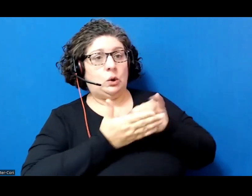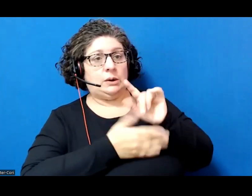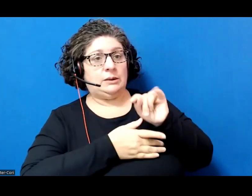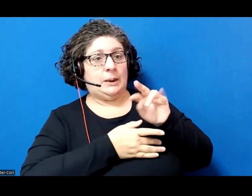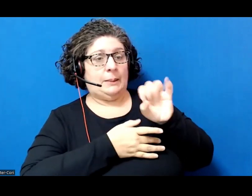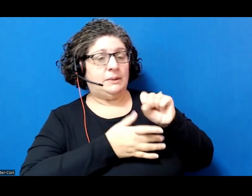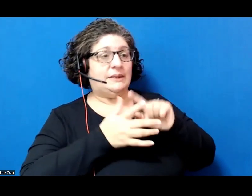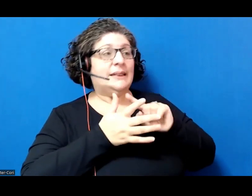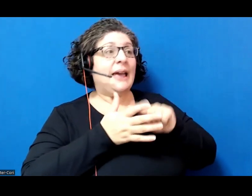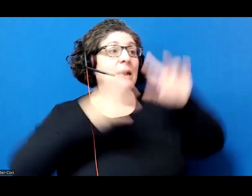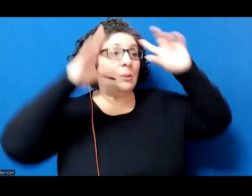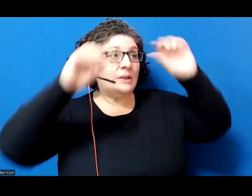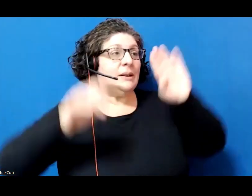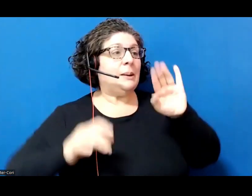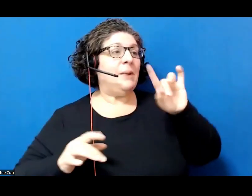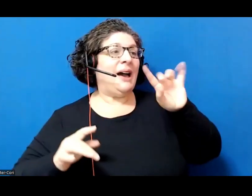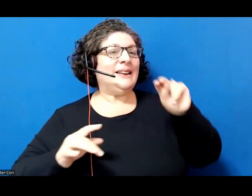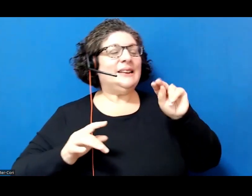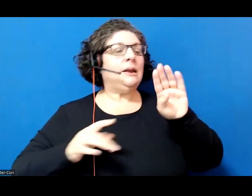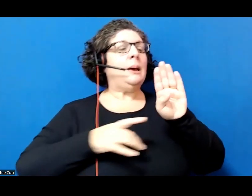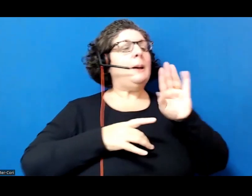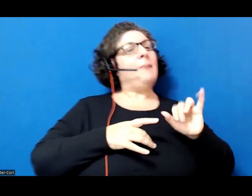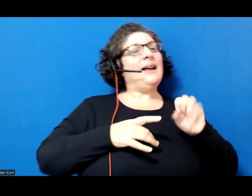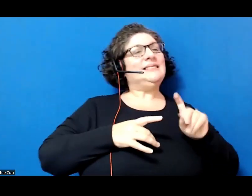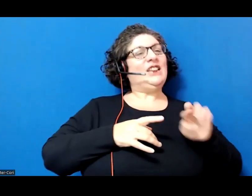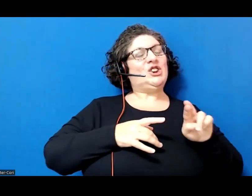Calling President Biden a bystander in this whole debate.